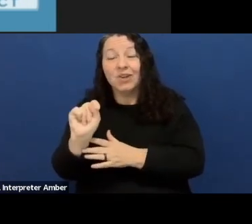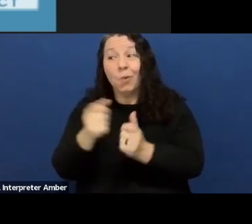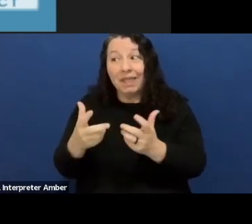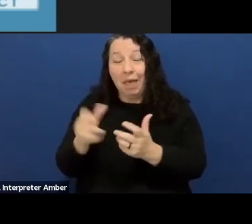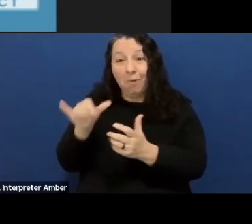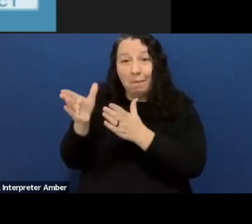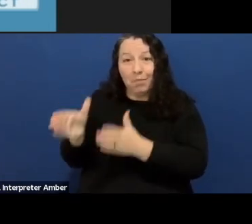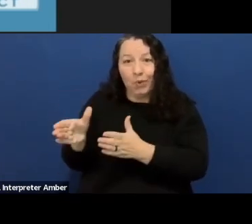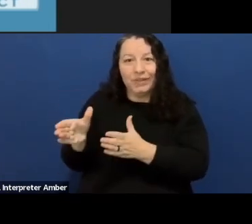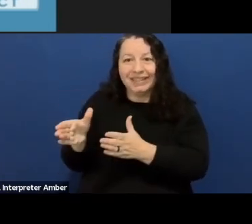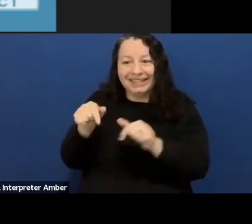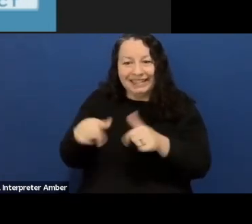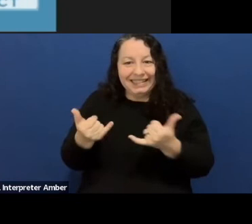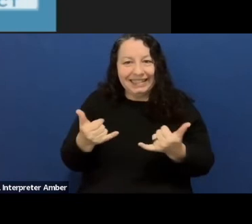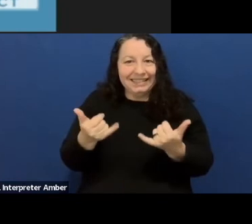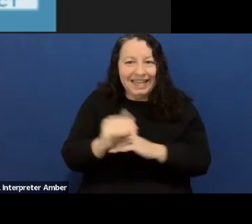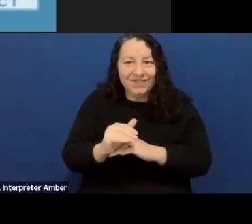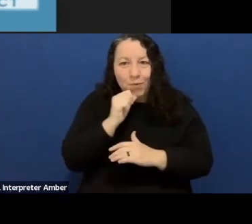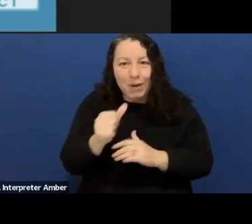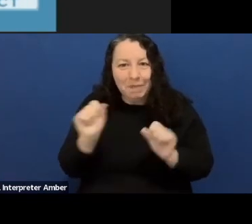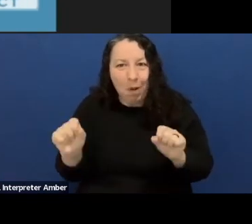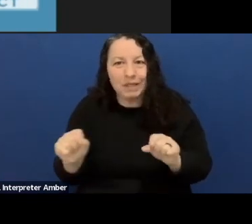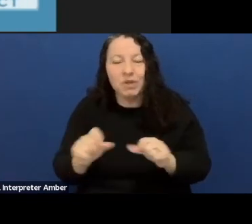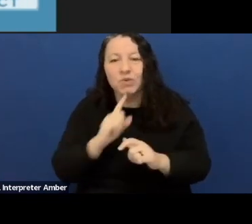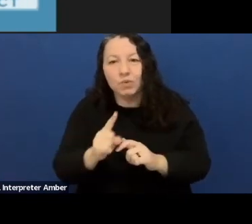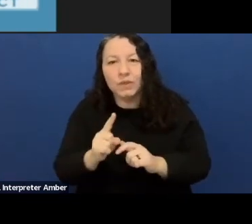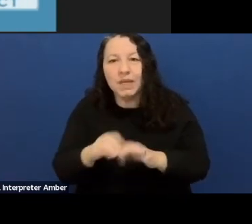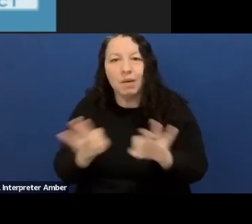led by the visionary and practical Jen Hecht, without whom tonight's event would not be